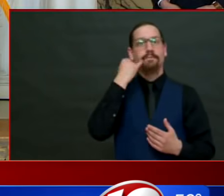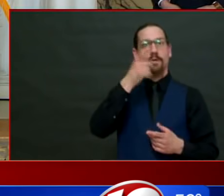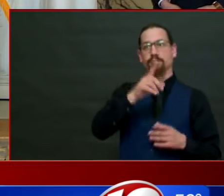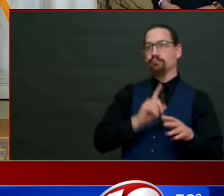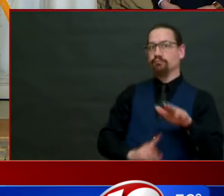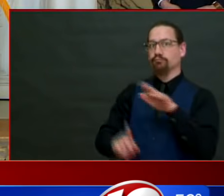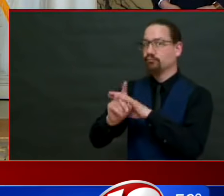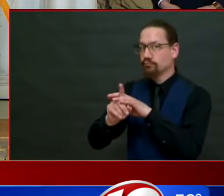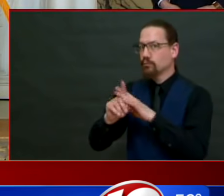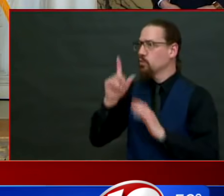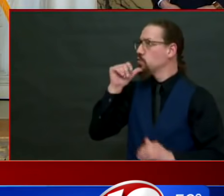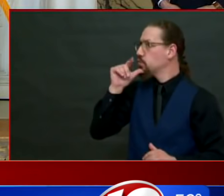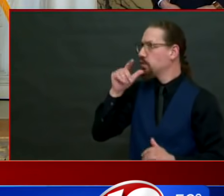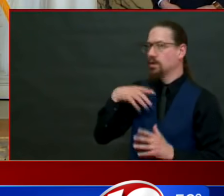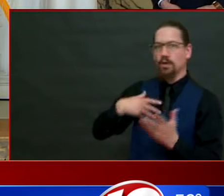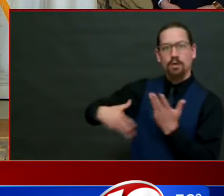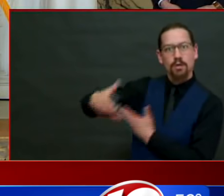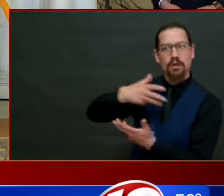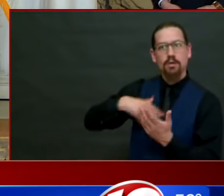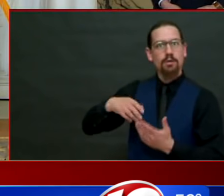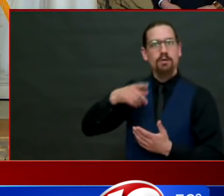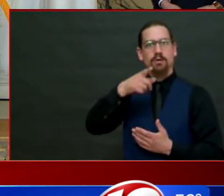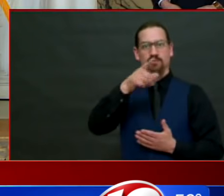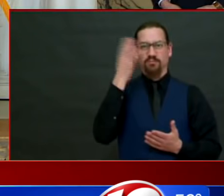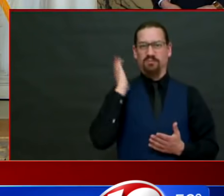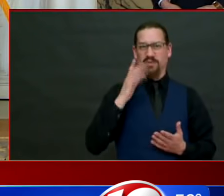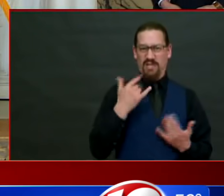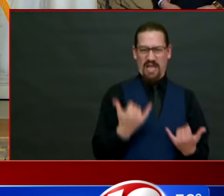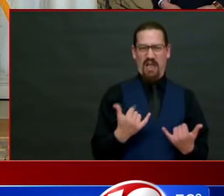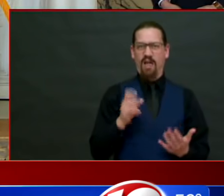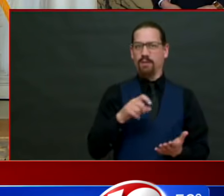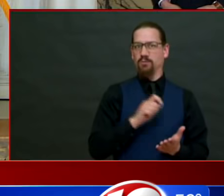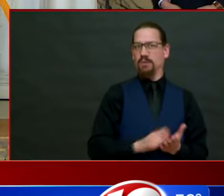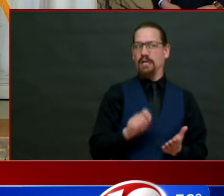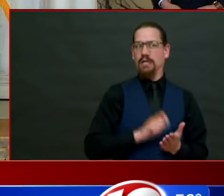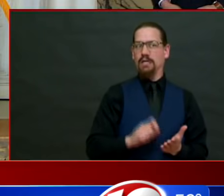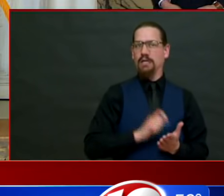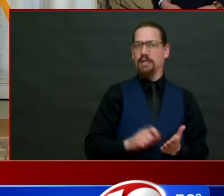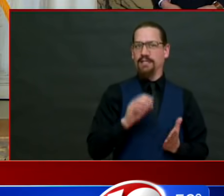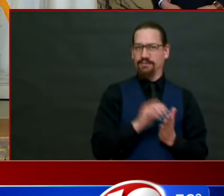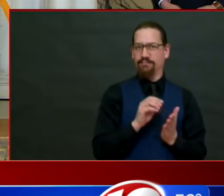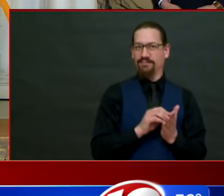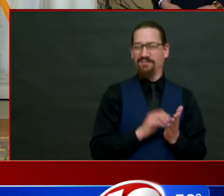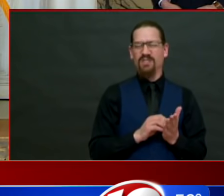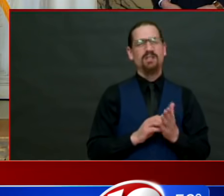TO KEEP YOUR ACTIVITY LOG SO WE CAN MOVE AWAY FROM OUR MANUAL NOTEBOOKS.